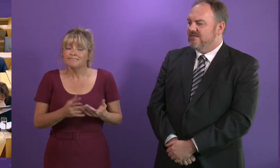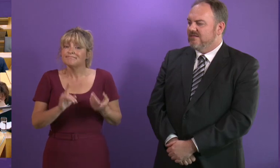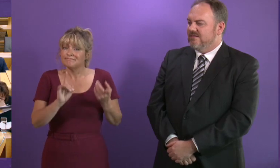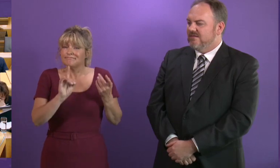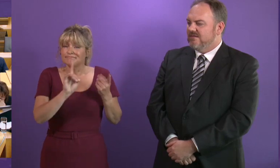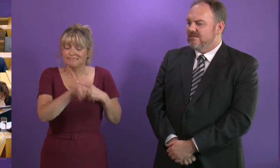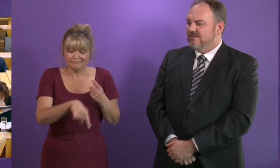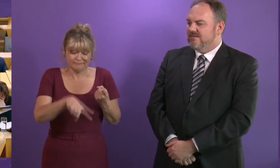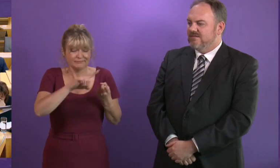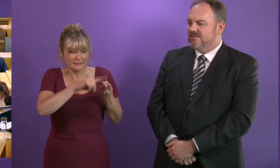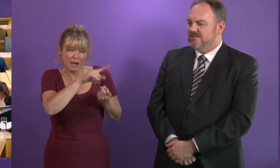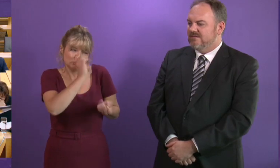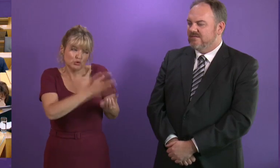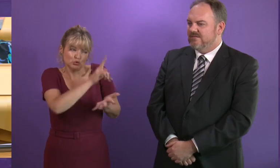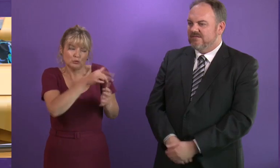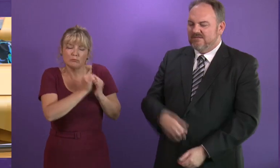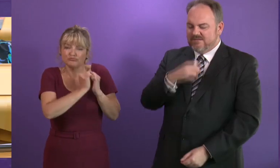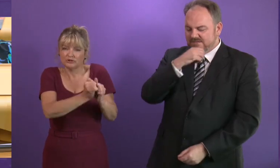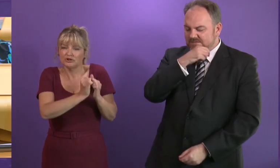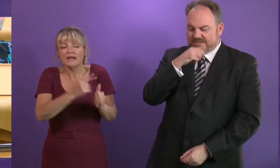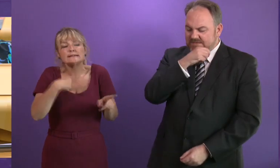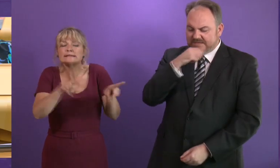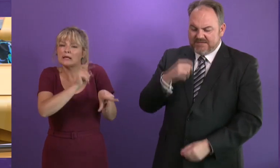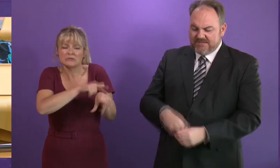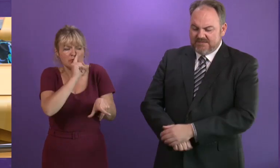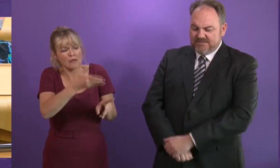I recognise David Stewart’s interest in the issue. As he will appreciate, we first